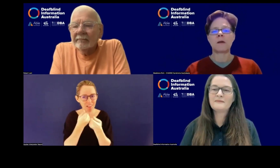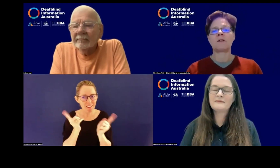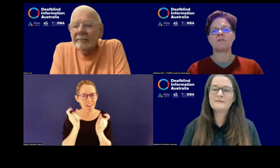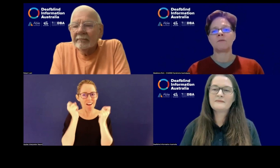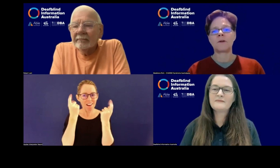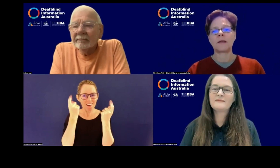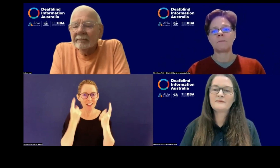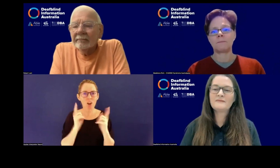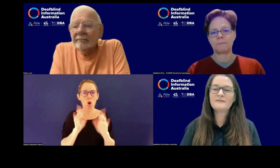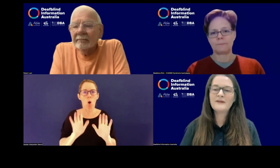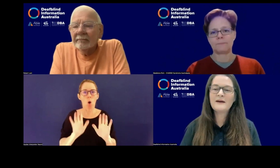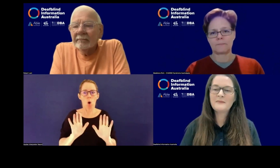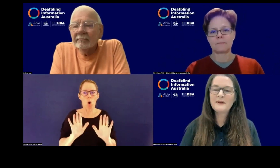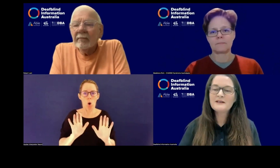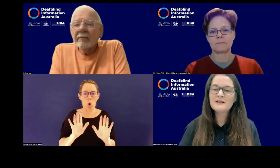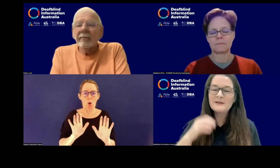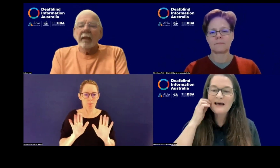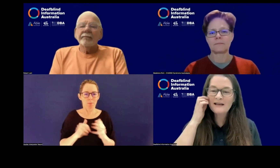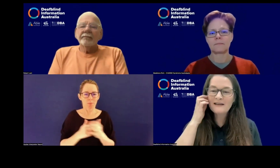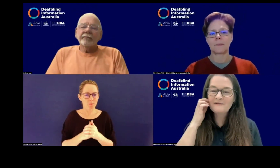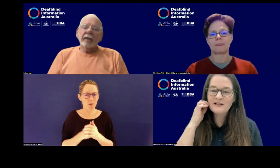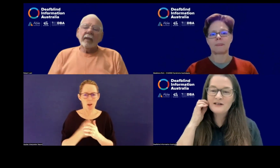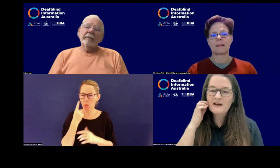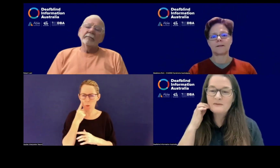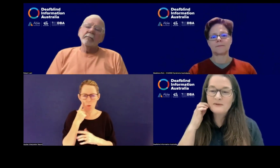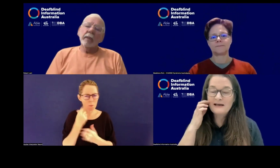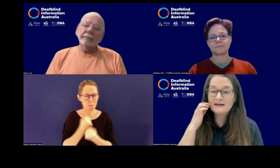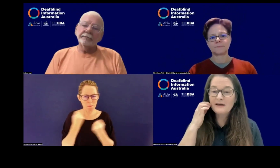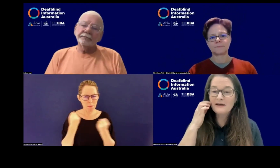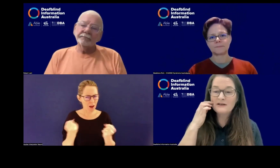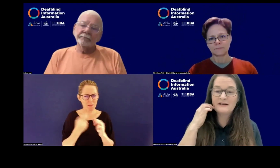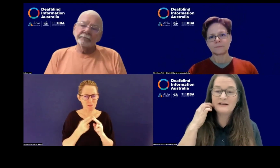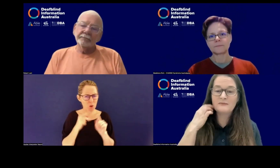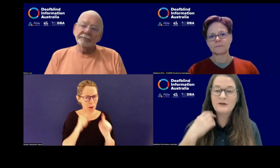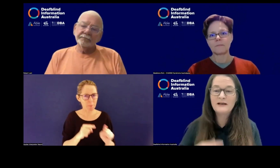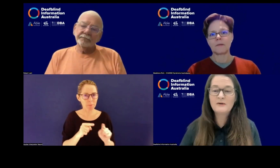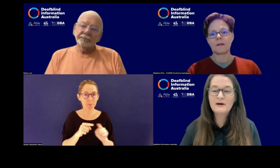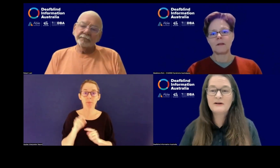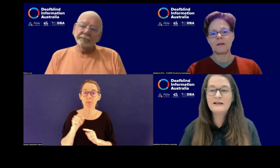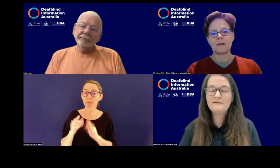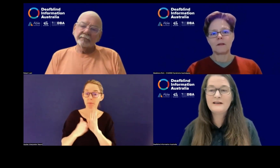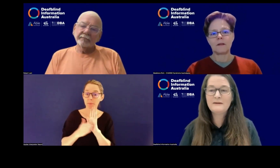powerful for him. The finish sign, was that something you started modelling quite early for him?